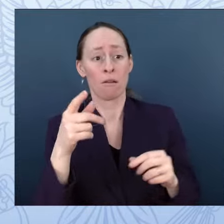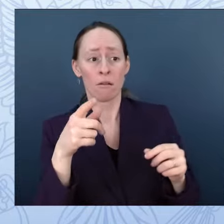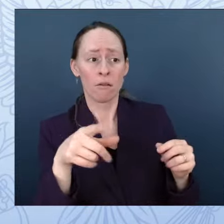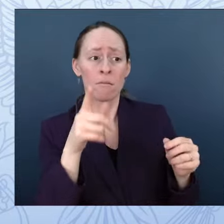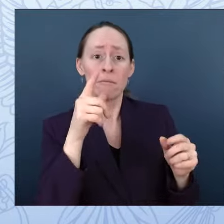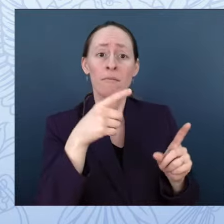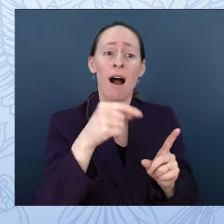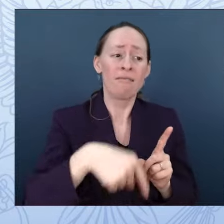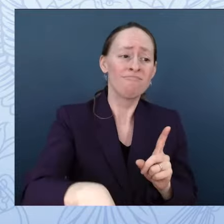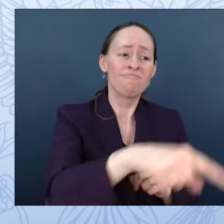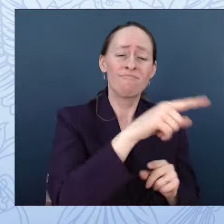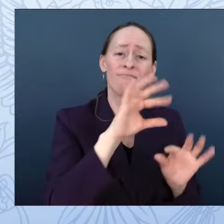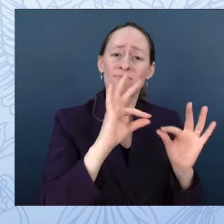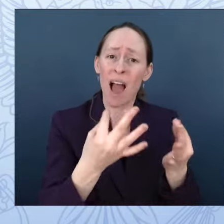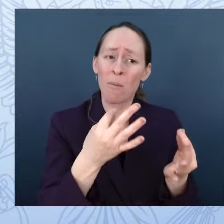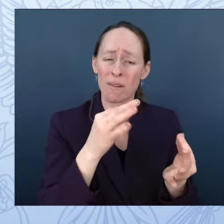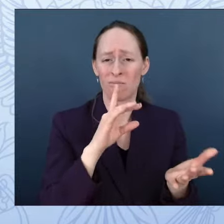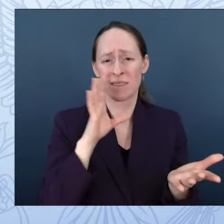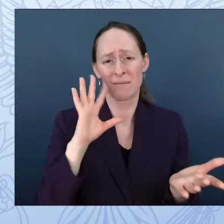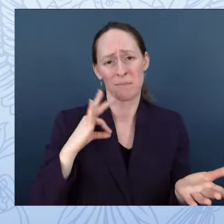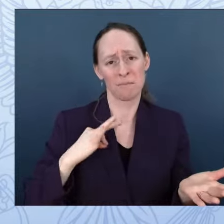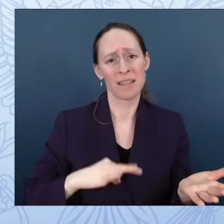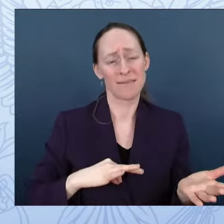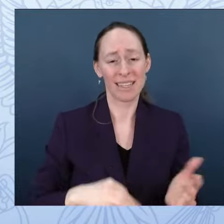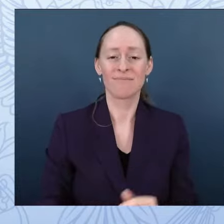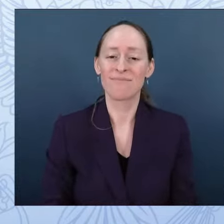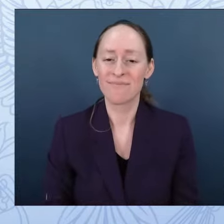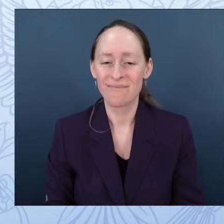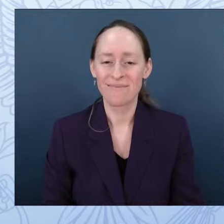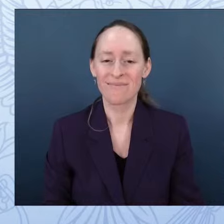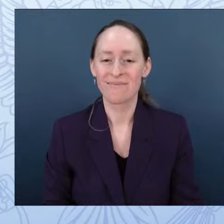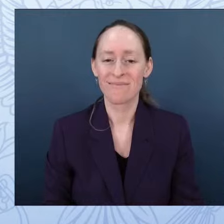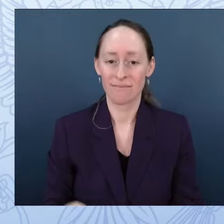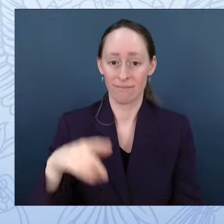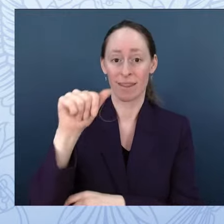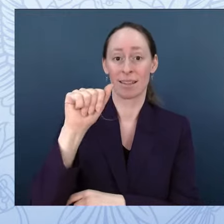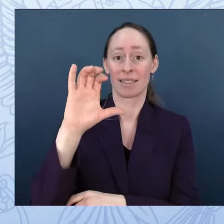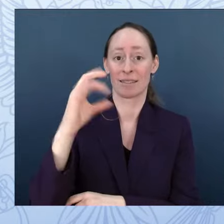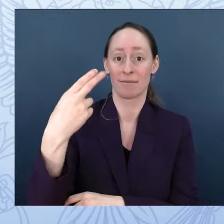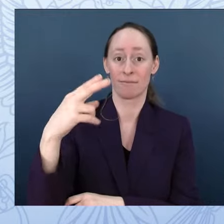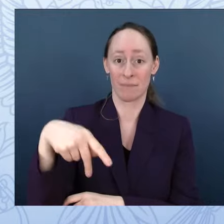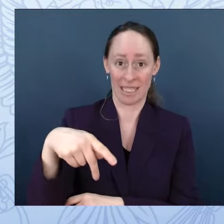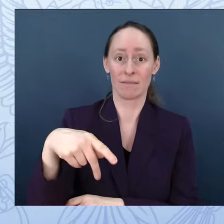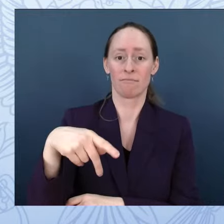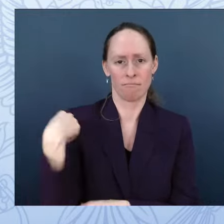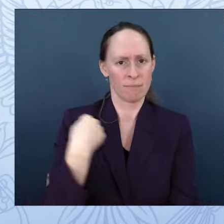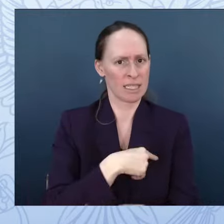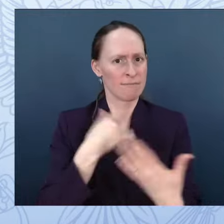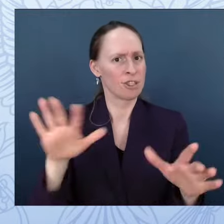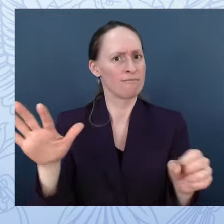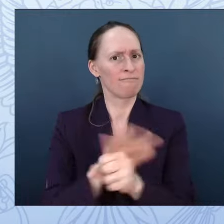on these new cancer navigation service codes, and we will be tracking the utilization of them